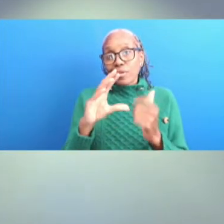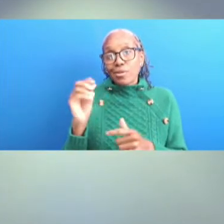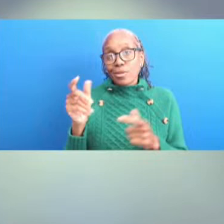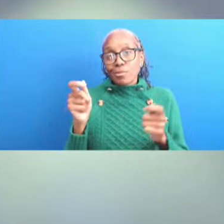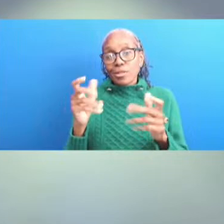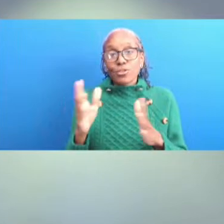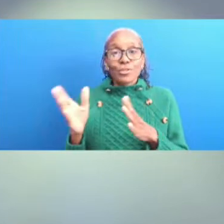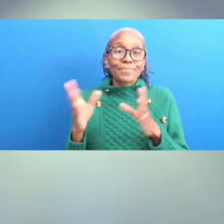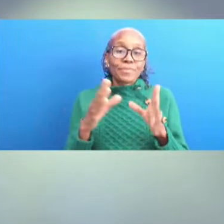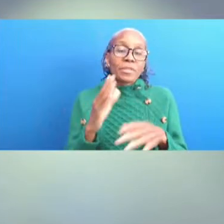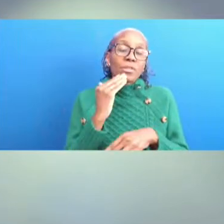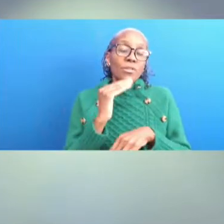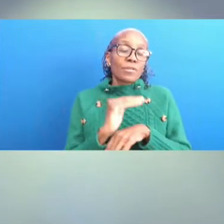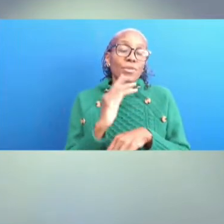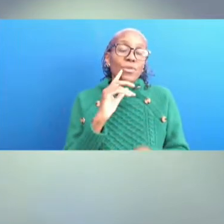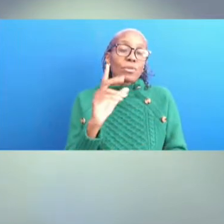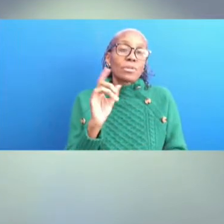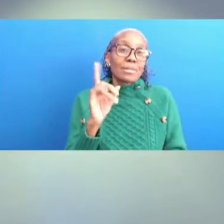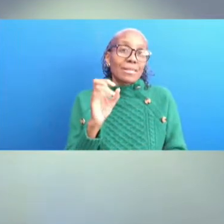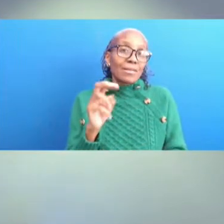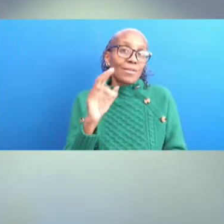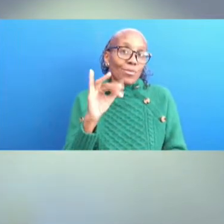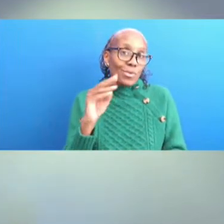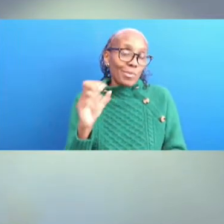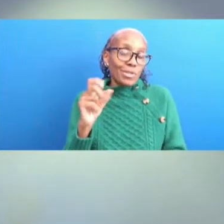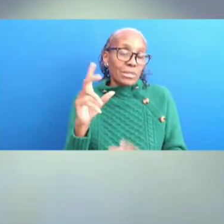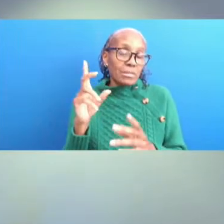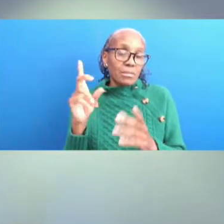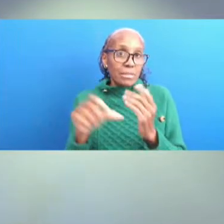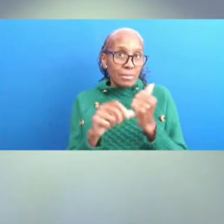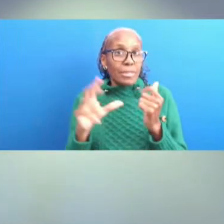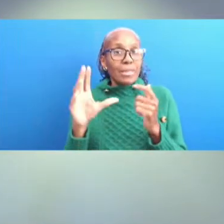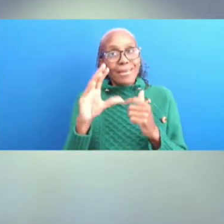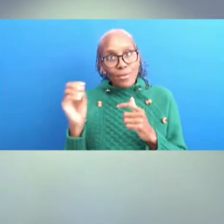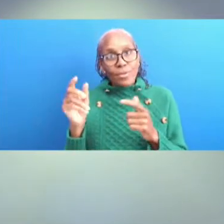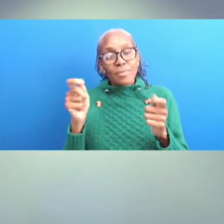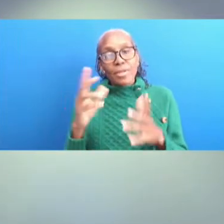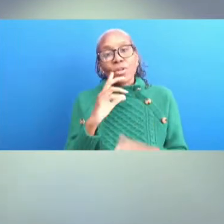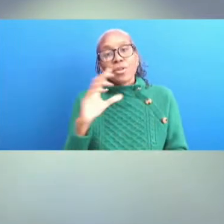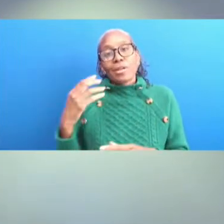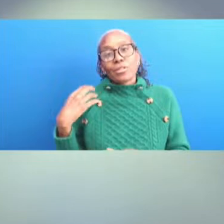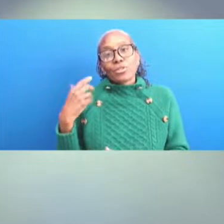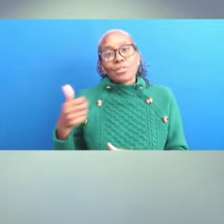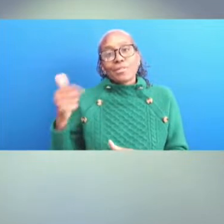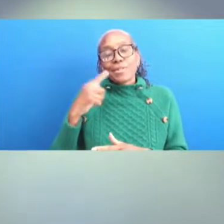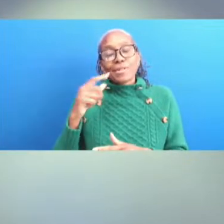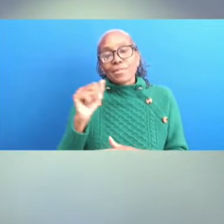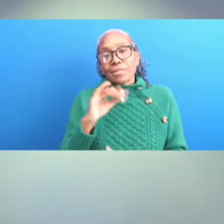MANAGER. GOOD AFTERNOON. MICHELLE ATREET DEPUTY COUNTY MANAGER.